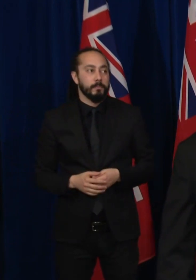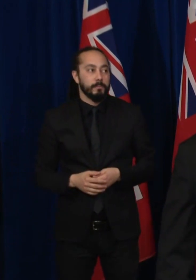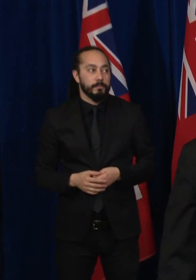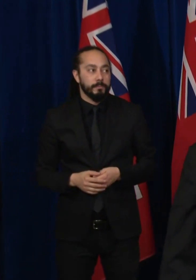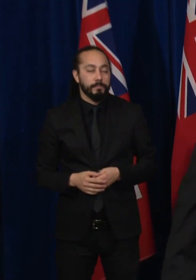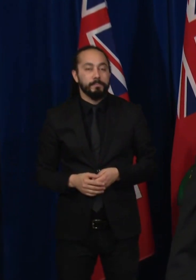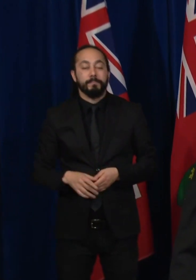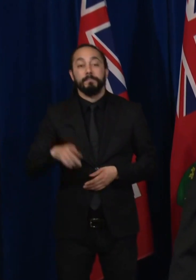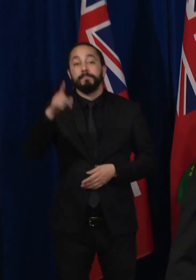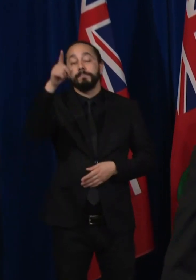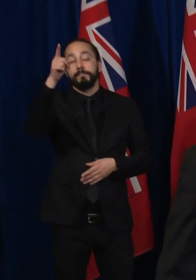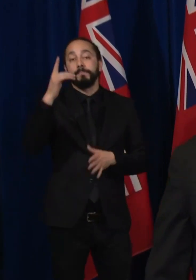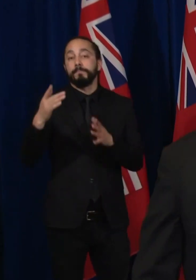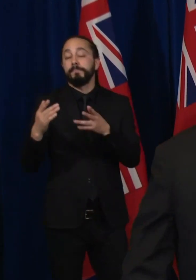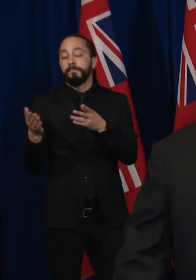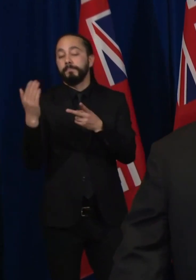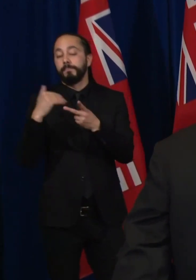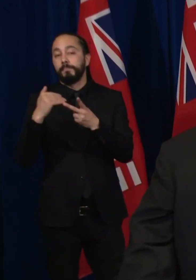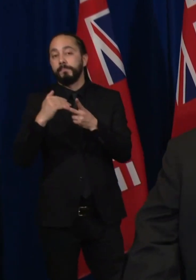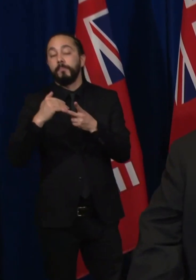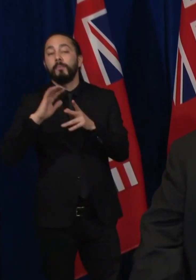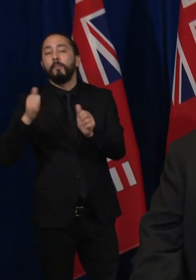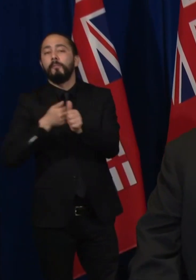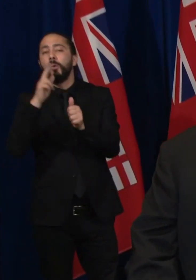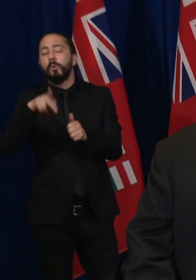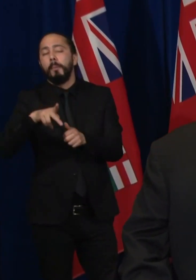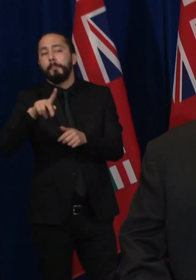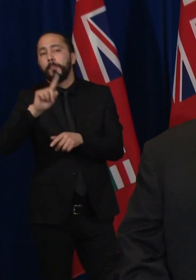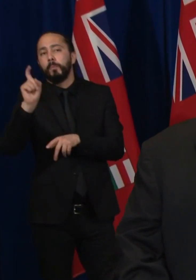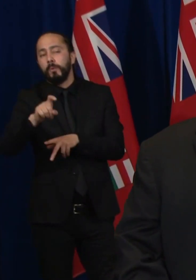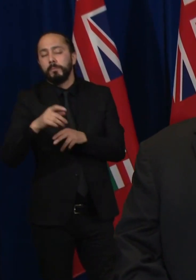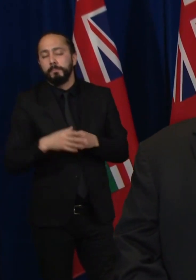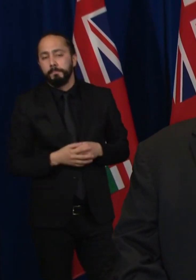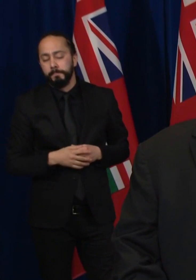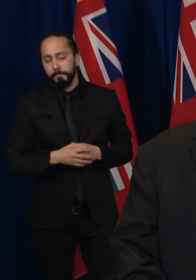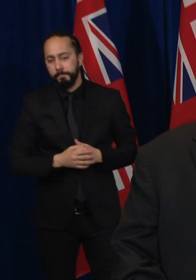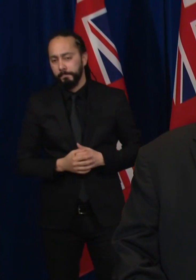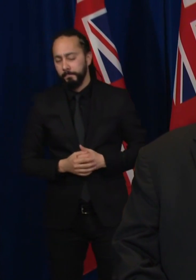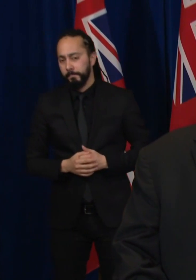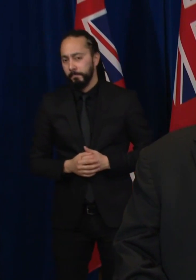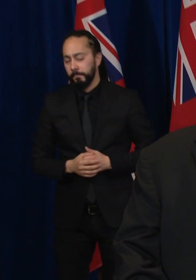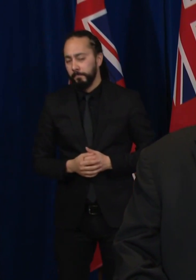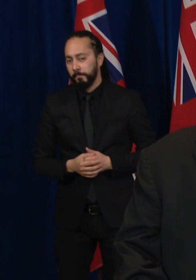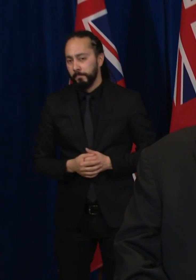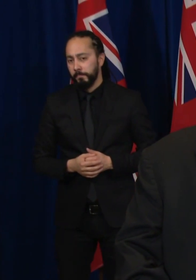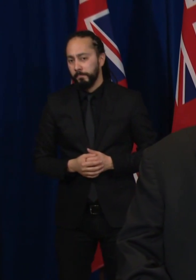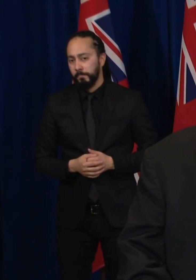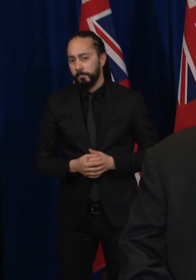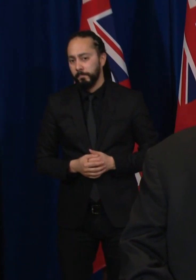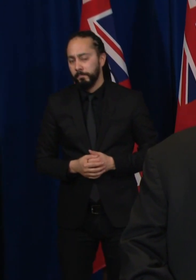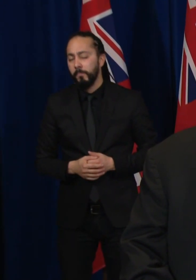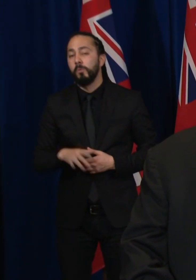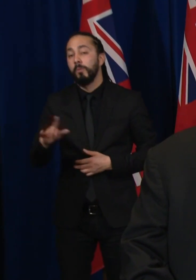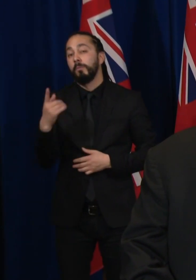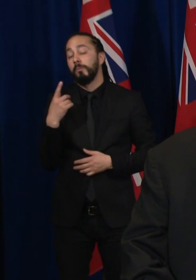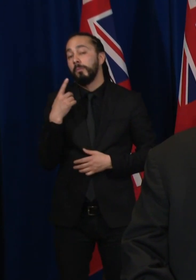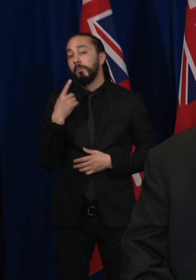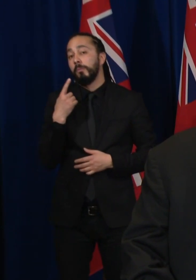I'd like to ask you about news we're getting now of an announcement by the Toronto Police Association. They're